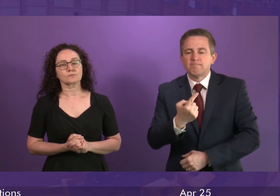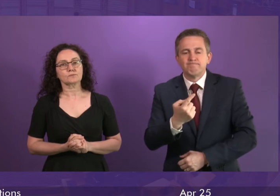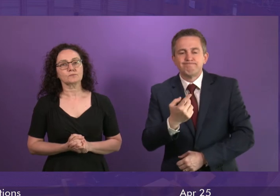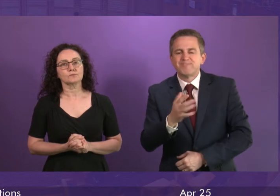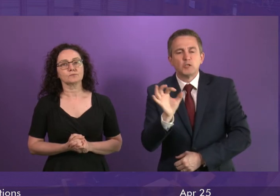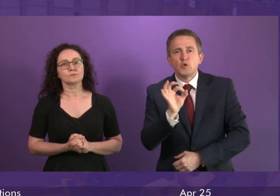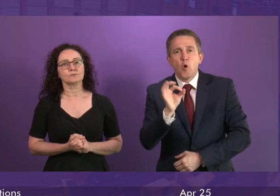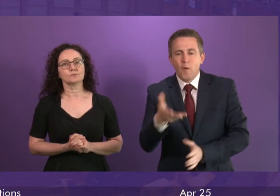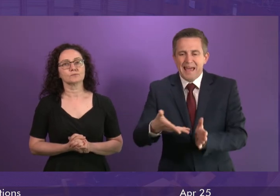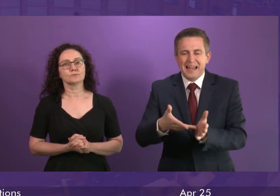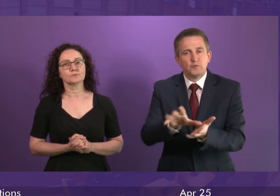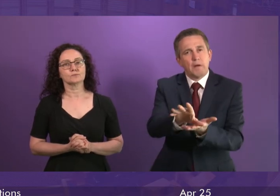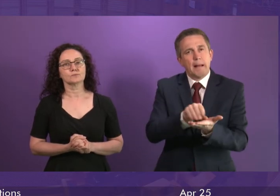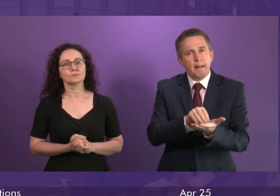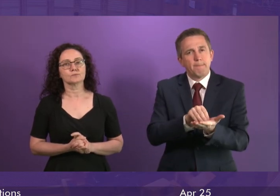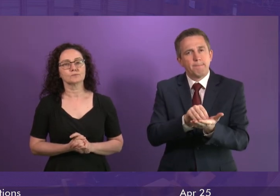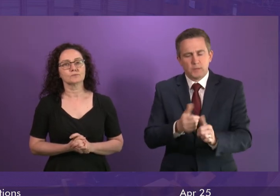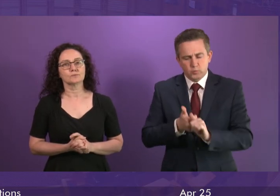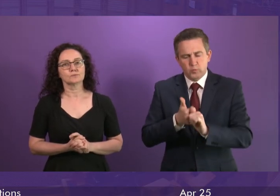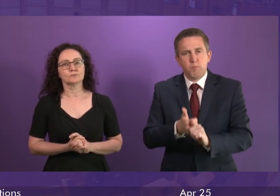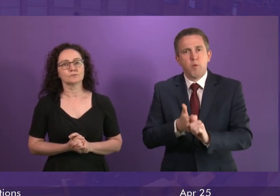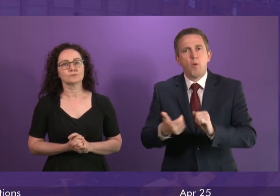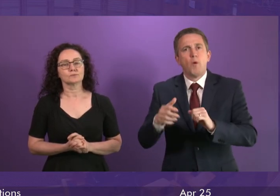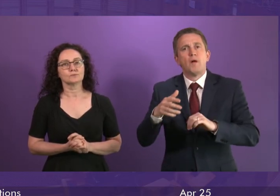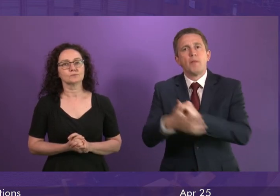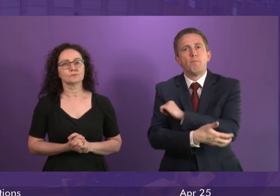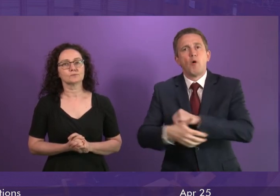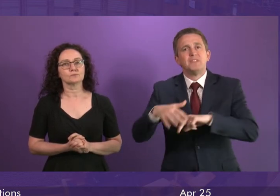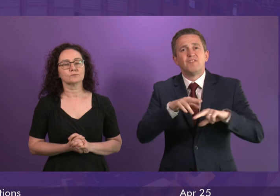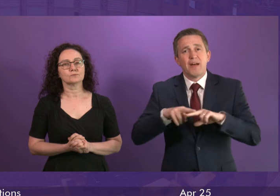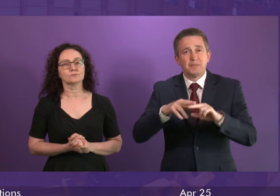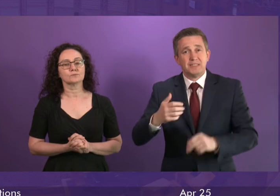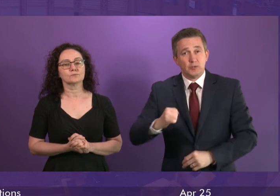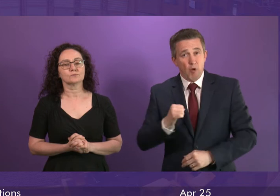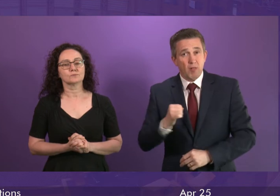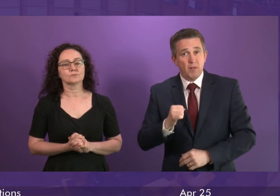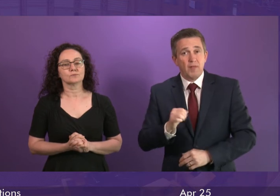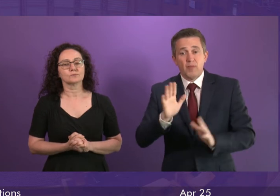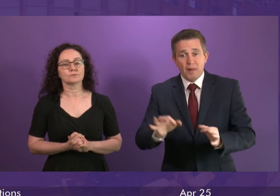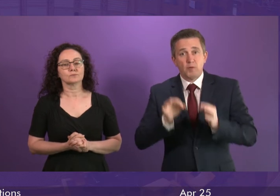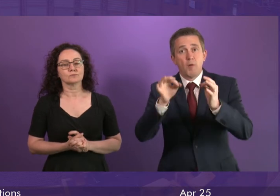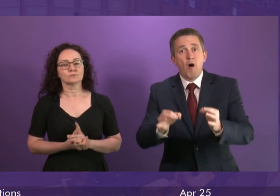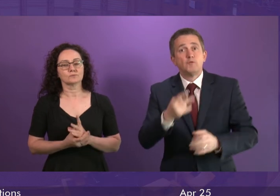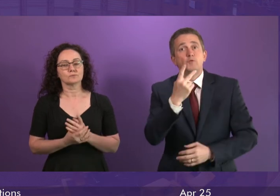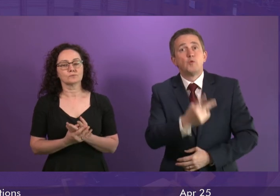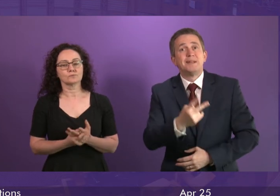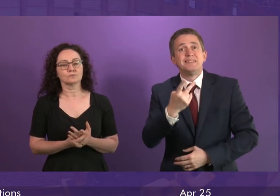income supplement to help the poorest families in Scotland until 2022, but wants another